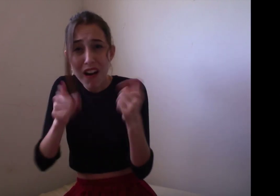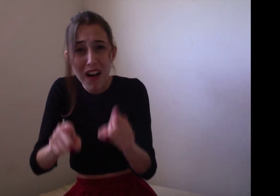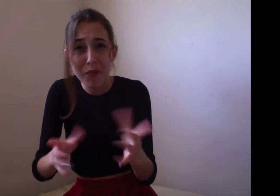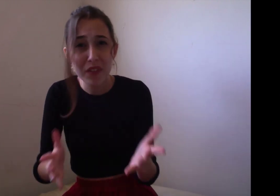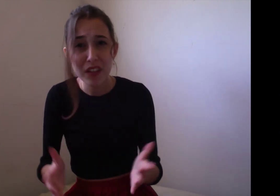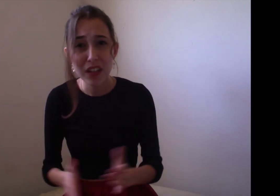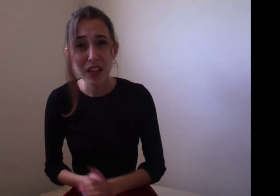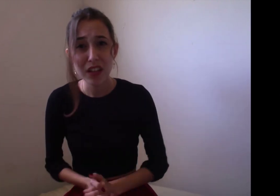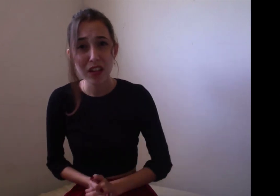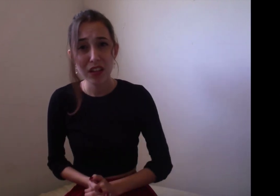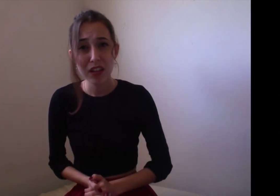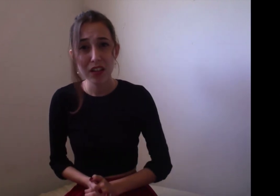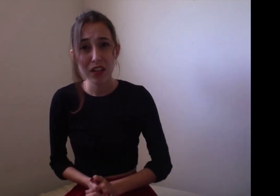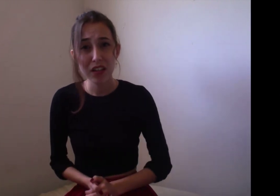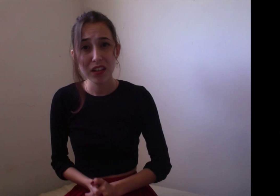What would have happened to me?